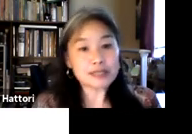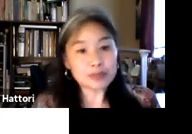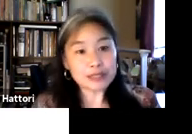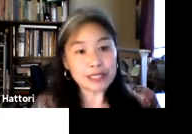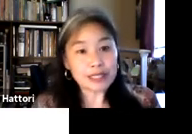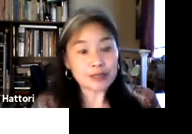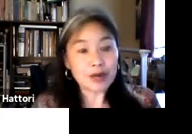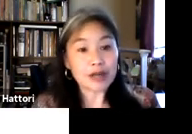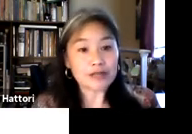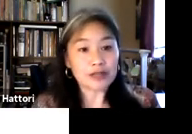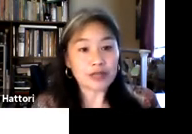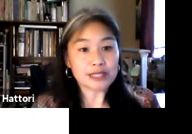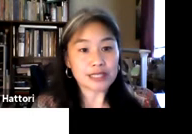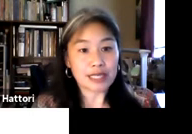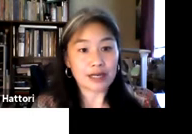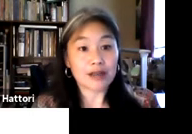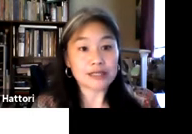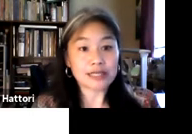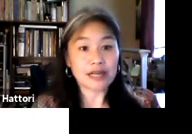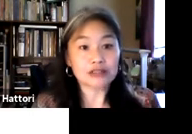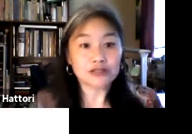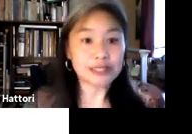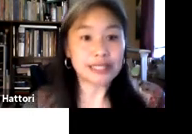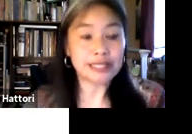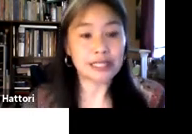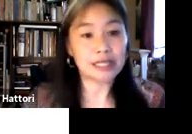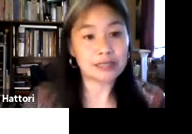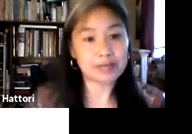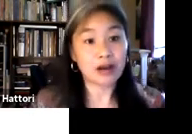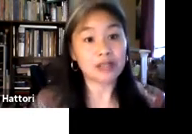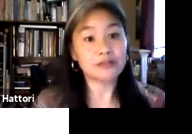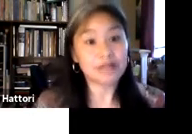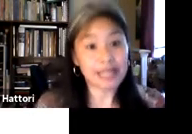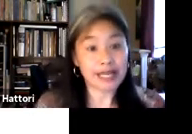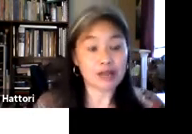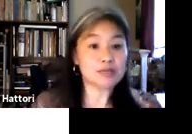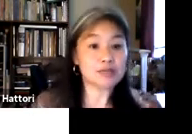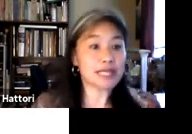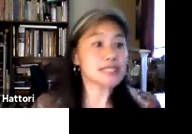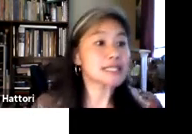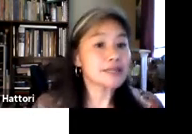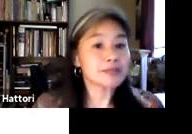gather and be assembled so that they could be rounded up. This